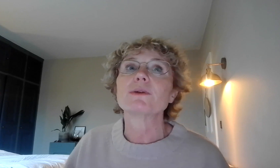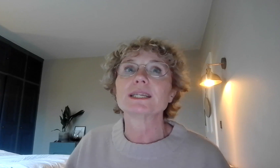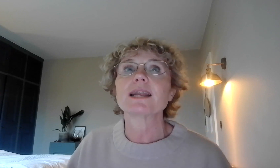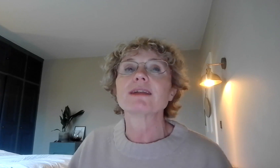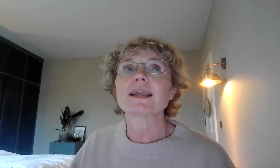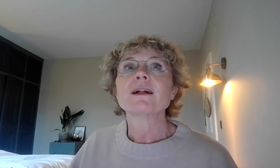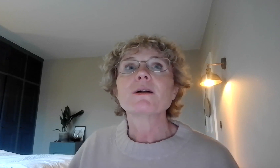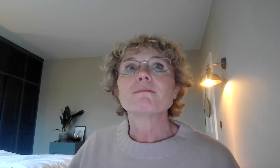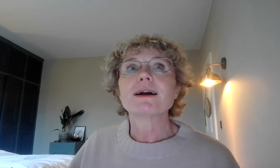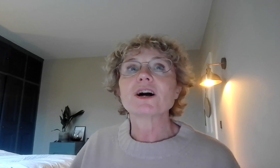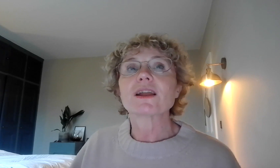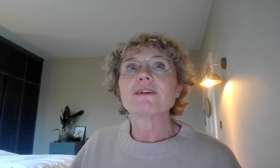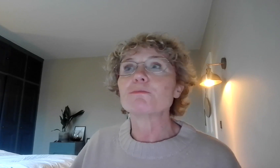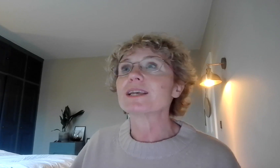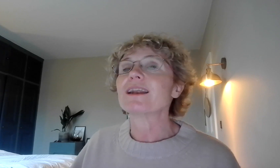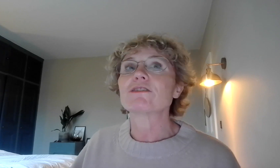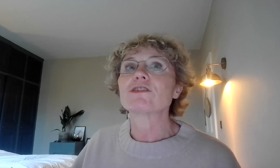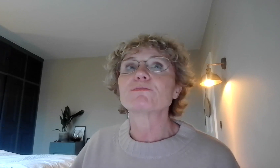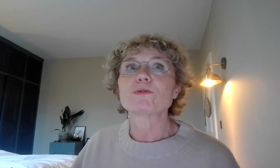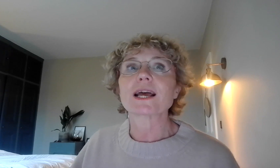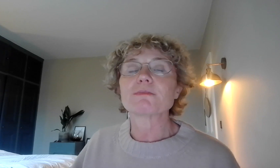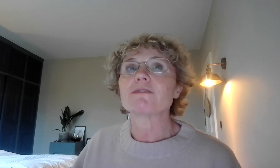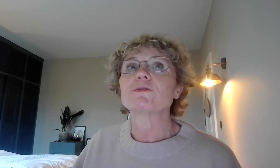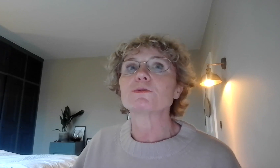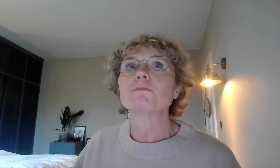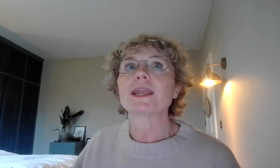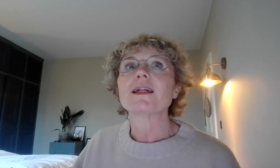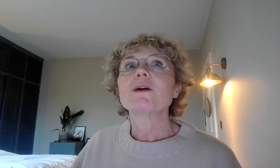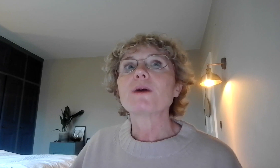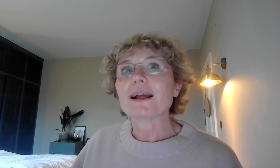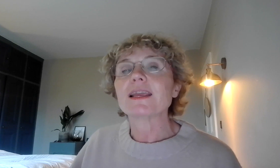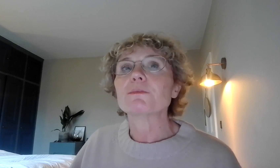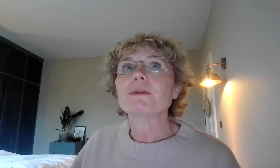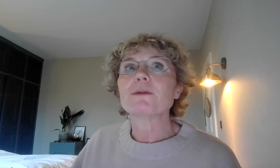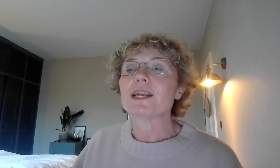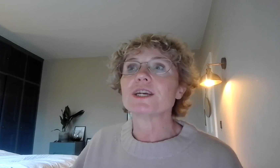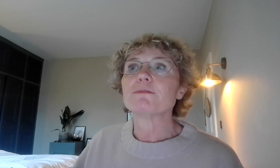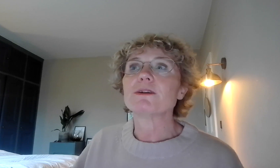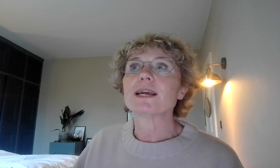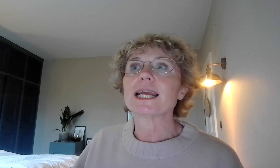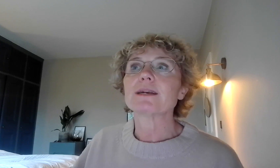So it's kind of my target. 100% across broadcast platforms would be, I think, a great achievement.